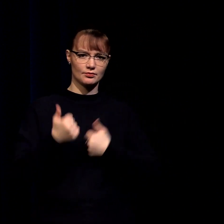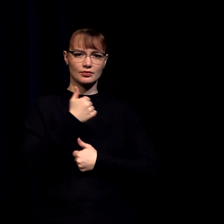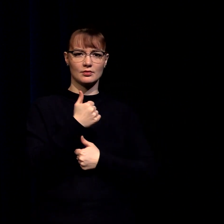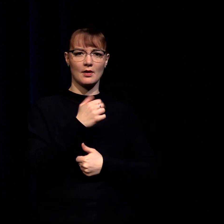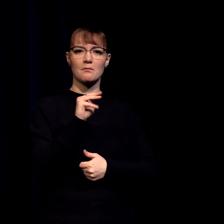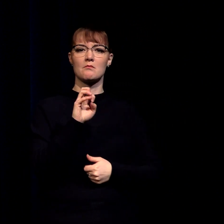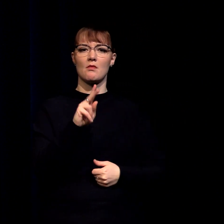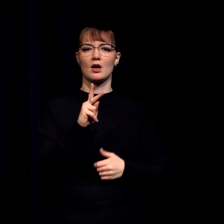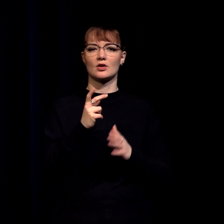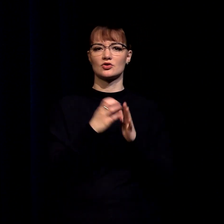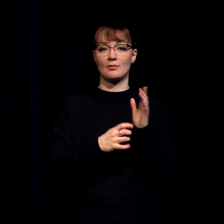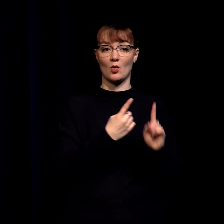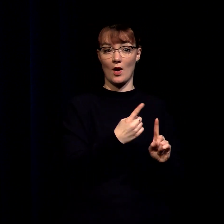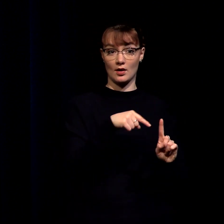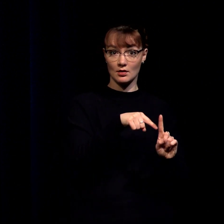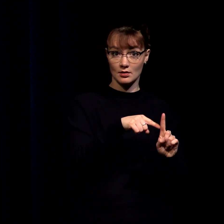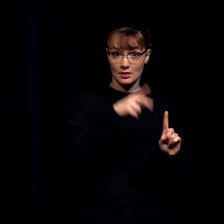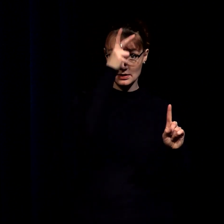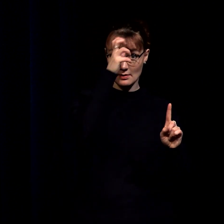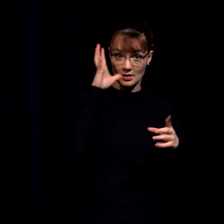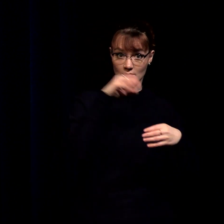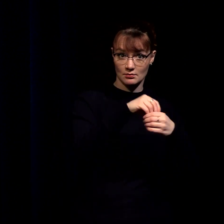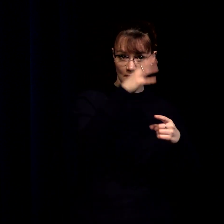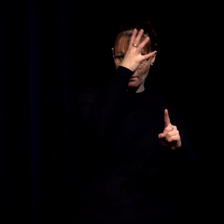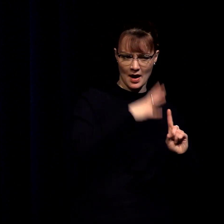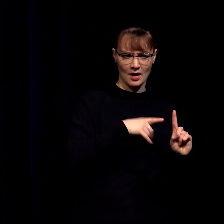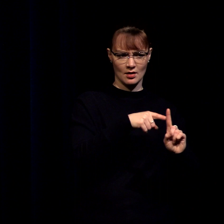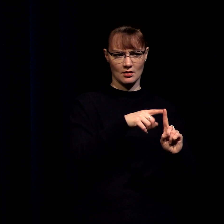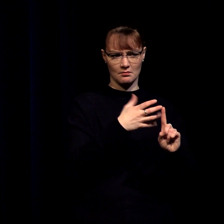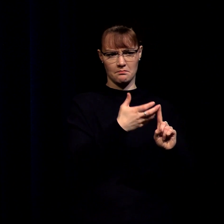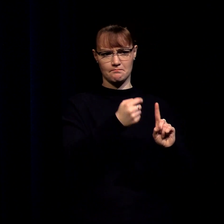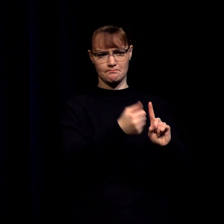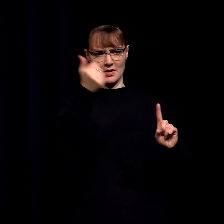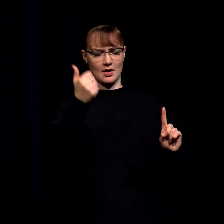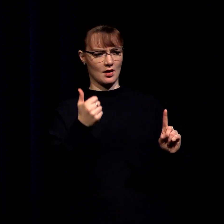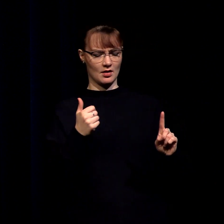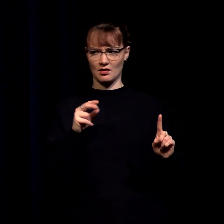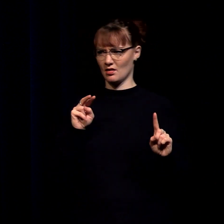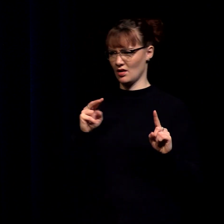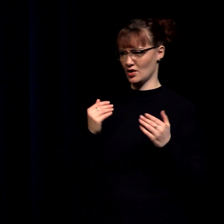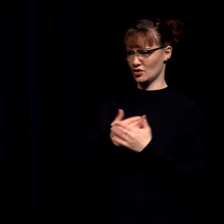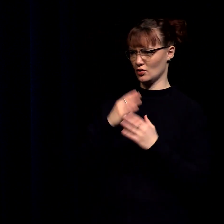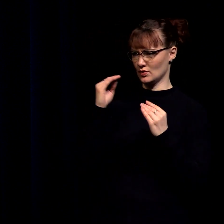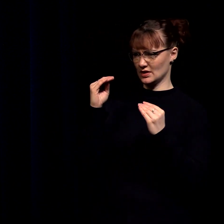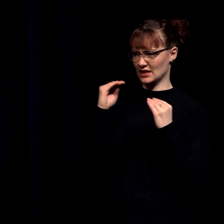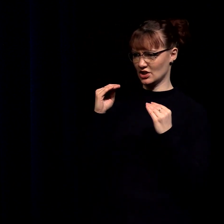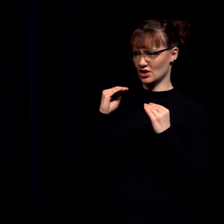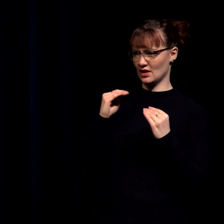the people that were there said, Wow, a new teaching and not only a new teaching a new teaching that has this authority behind